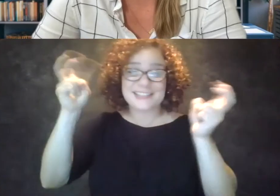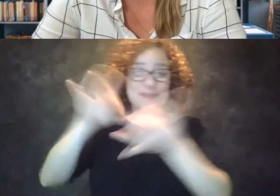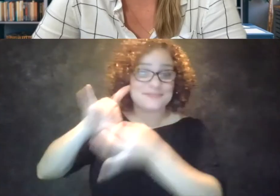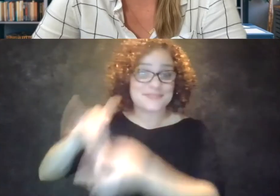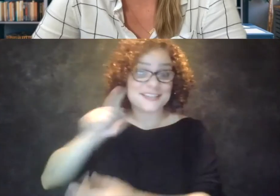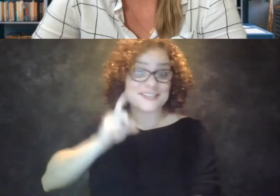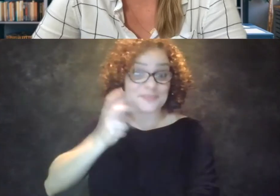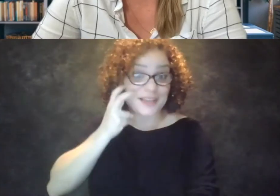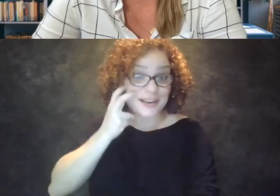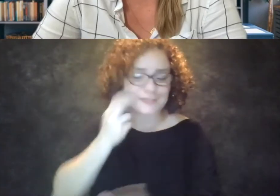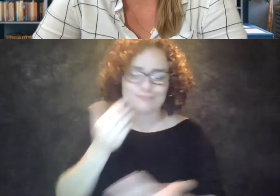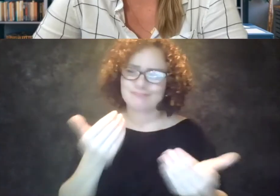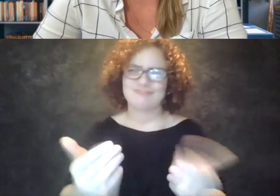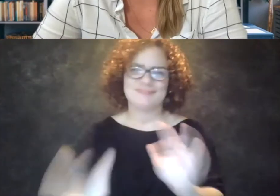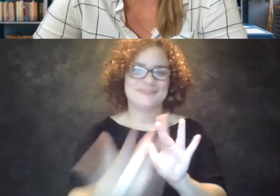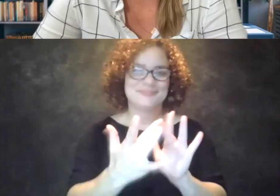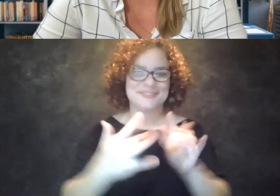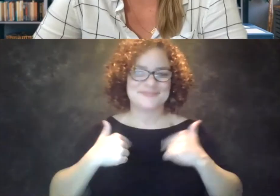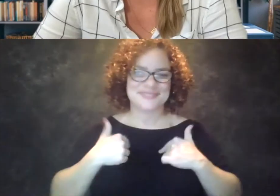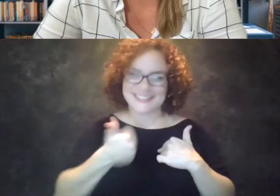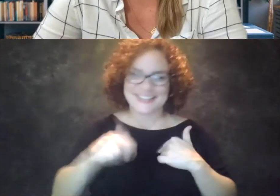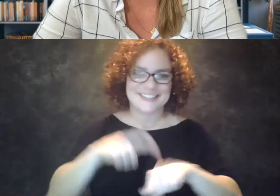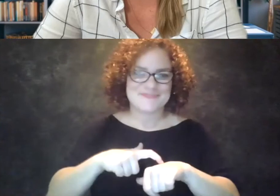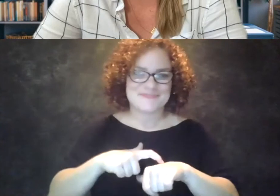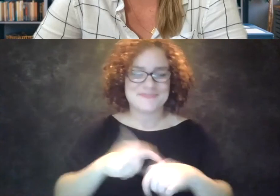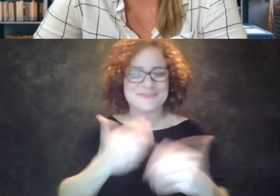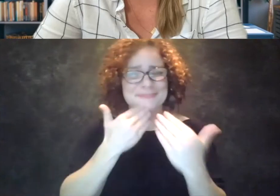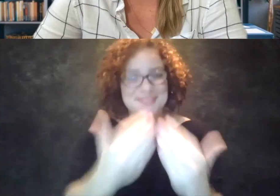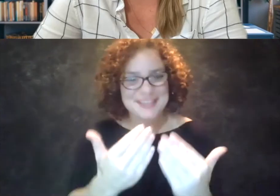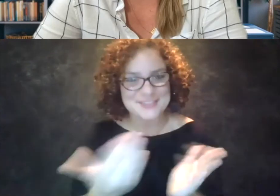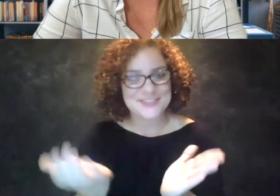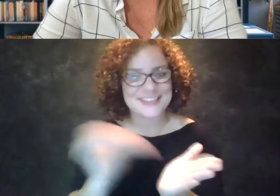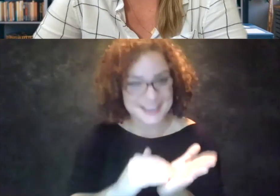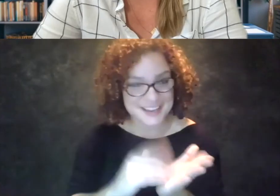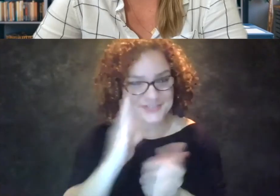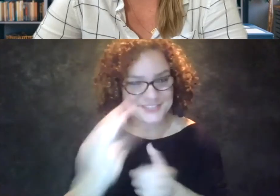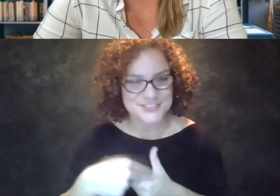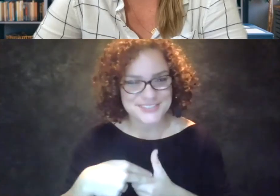me. Thank you again for joining us today. We hope that you have learned something that